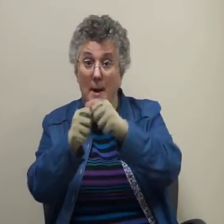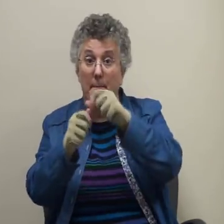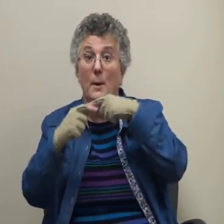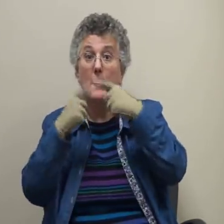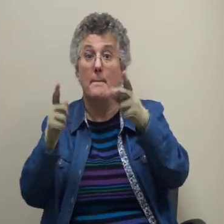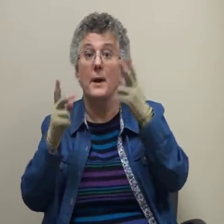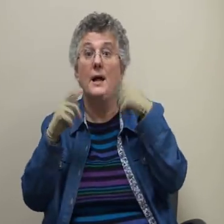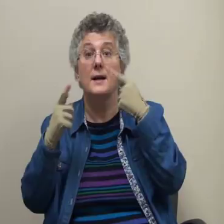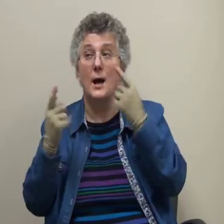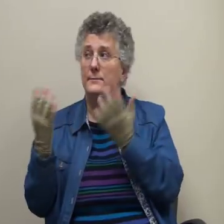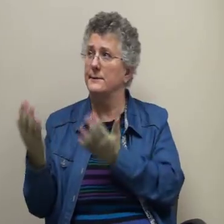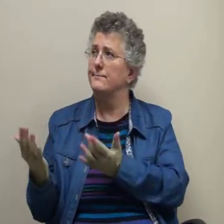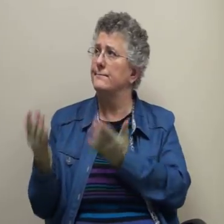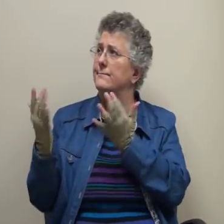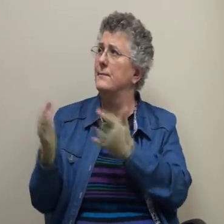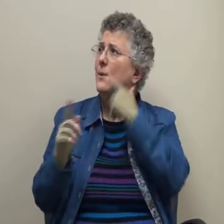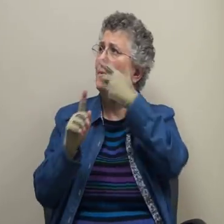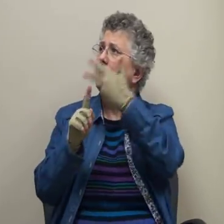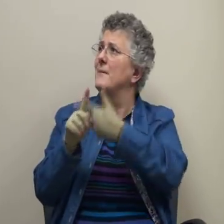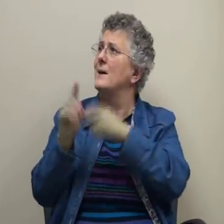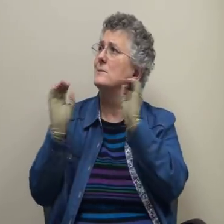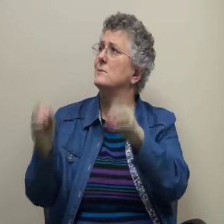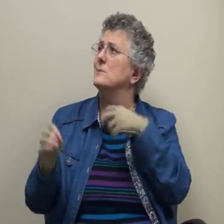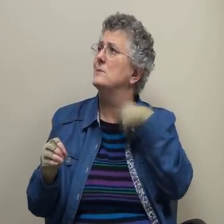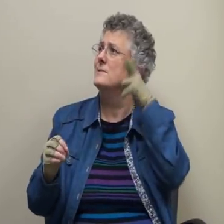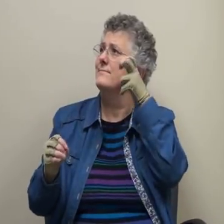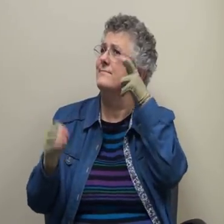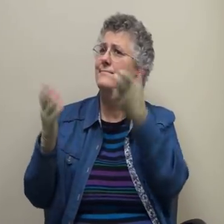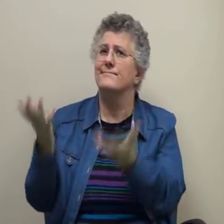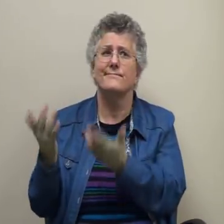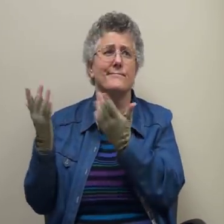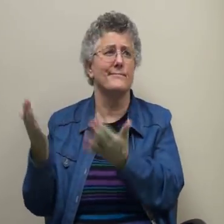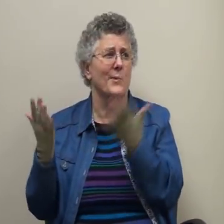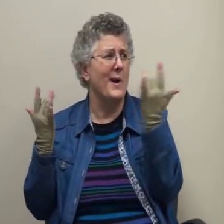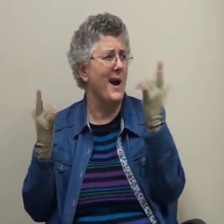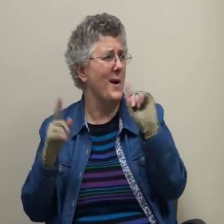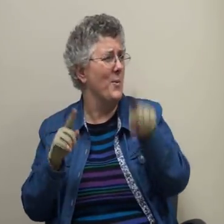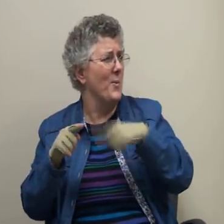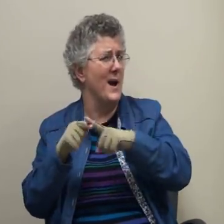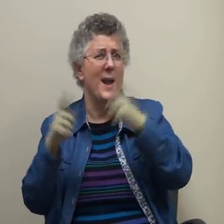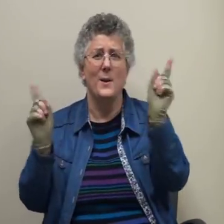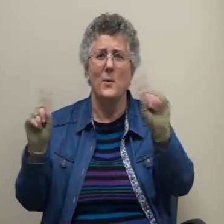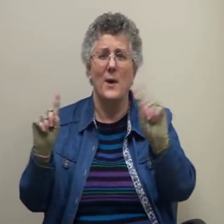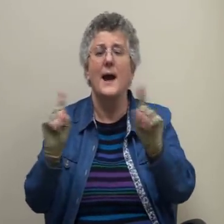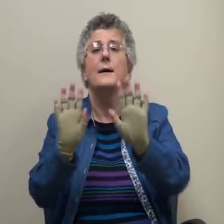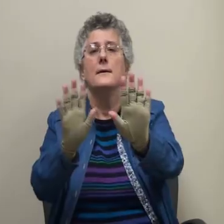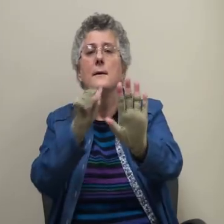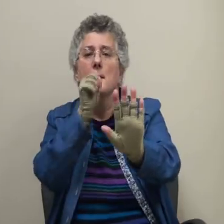You may remember this public announcement and have been wondering when it will happen, we've been waiting three months but be patient.